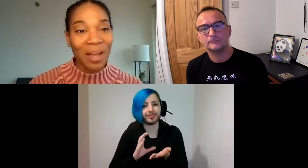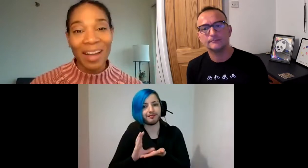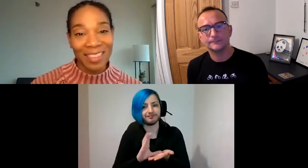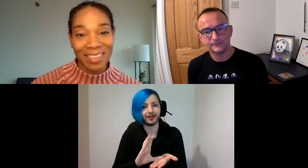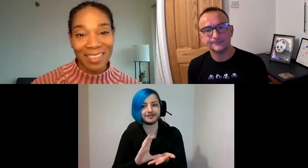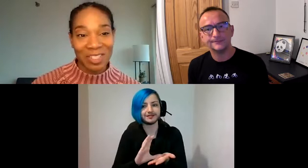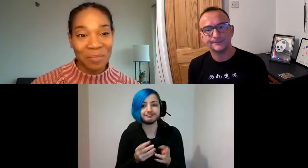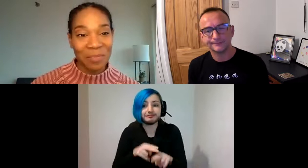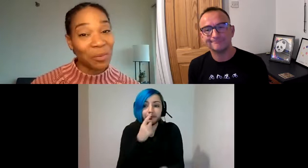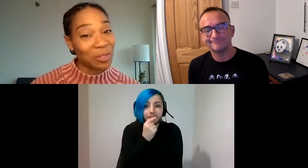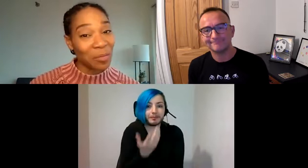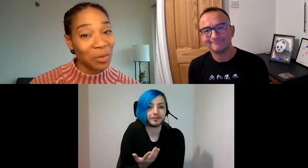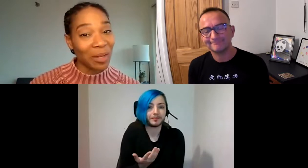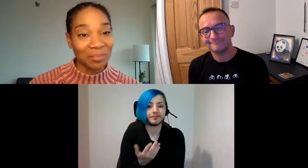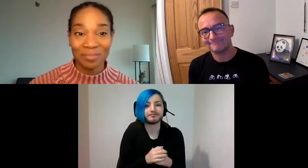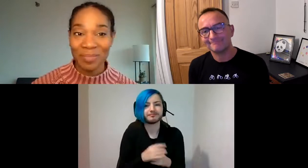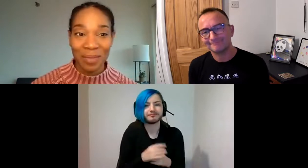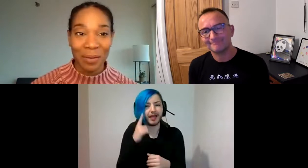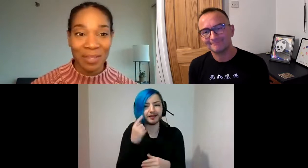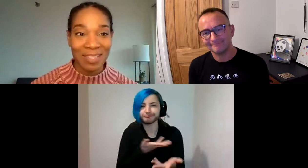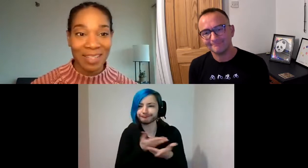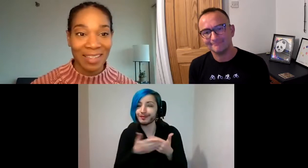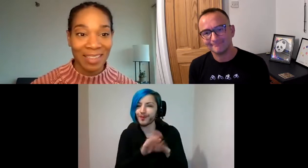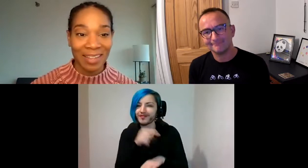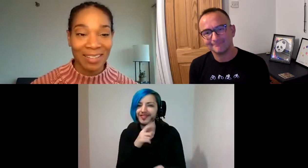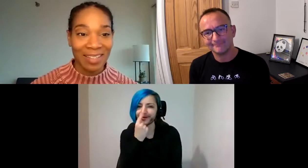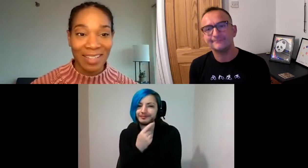power, you know, that I can assist in a way.